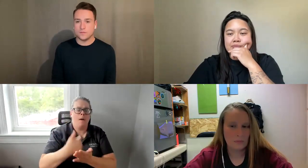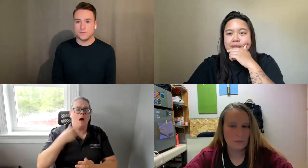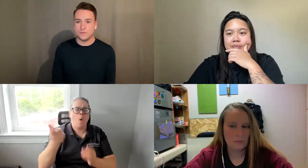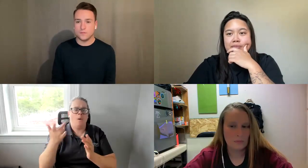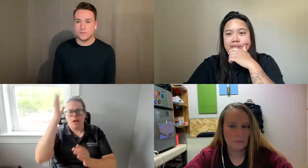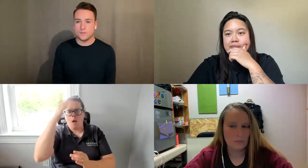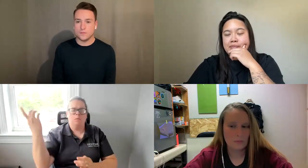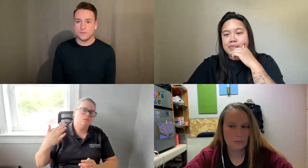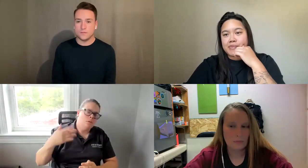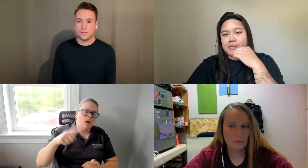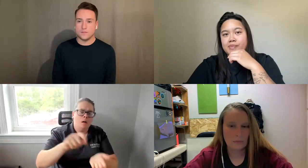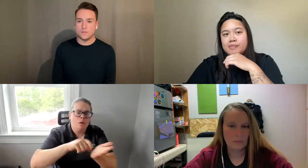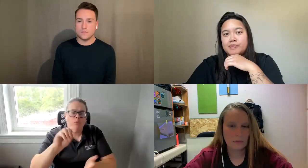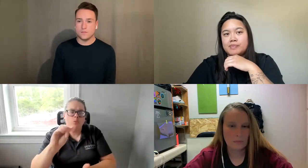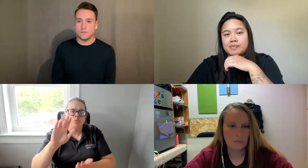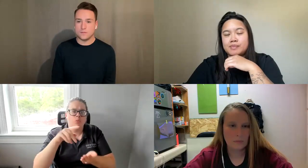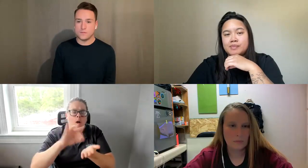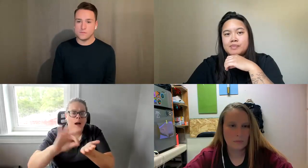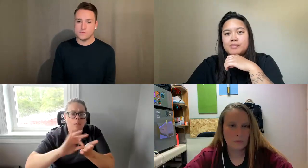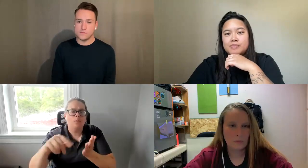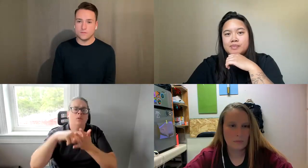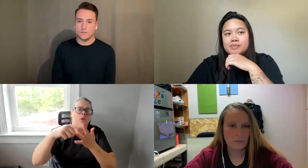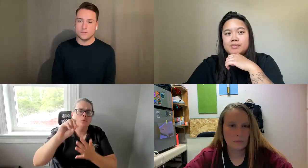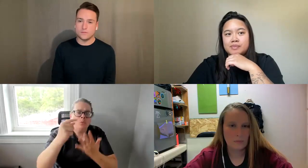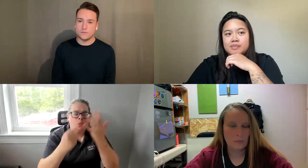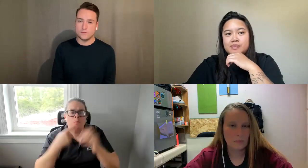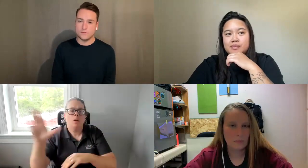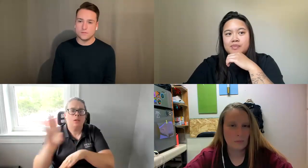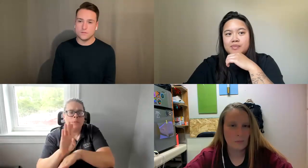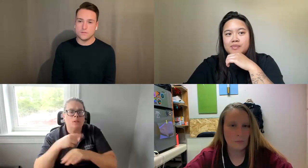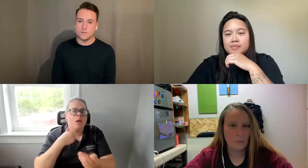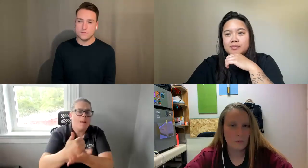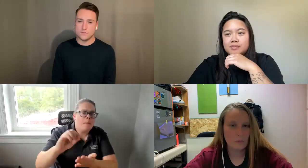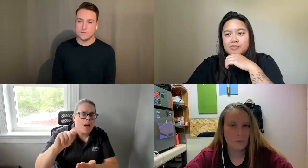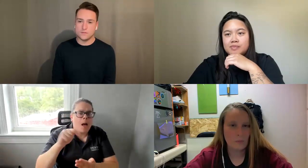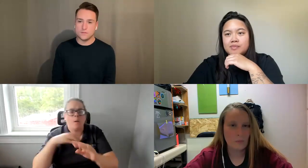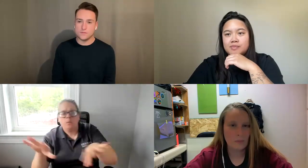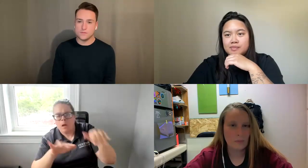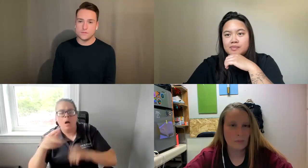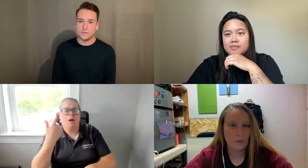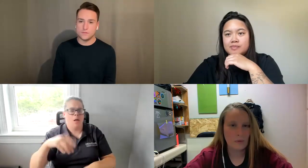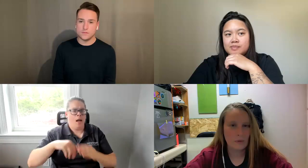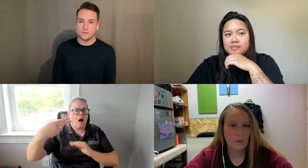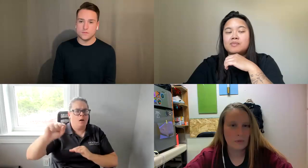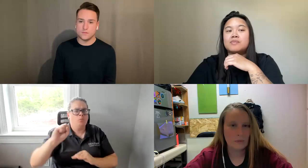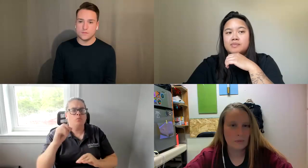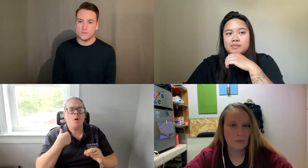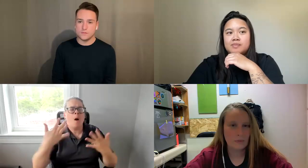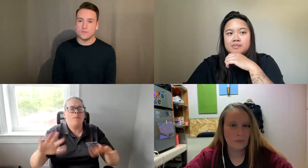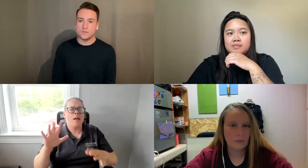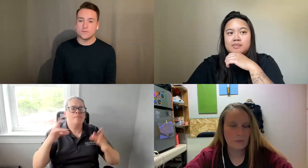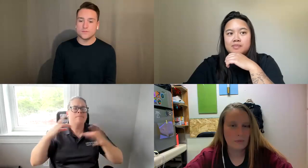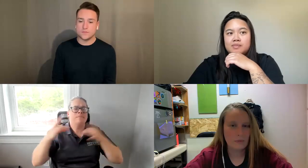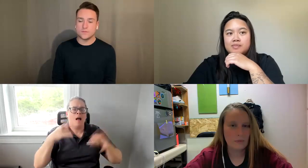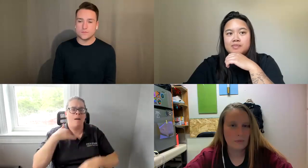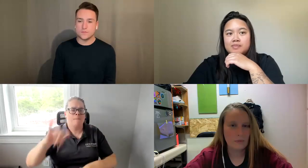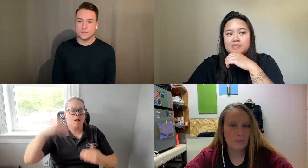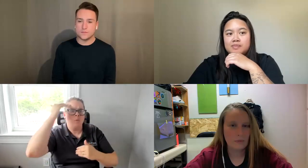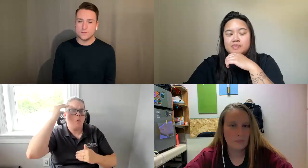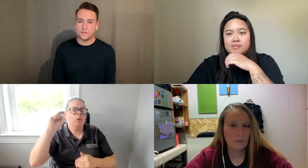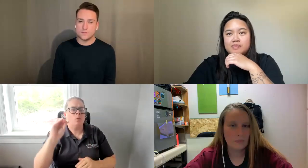I would help him out if he needed help with accounting or other things with his business.